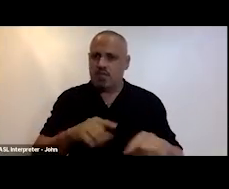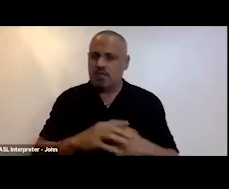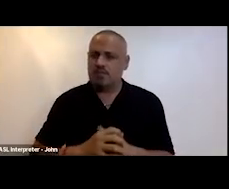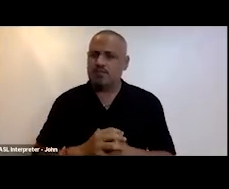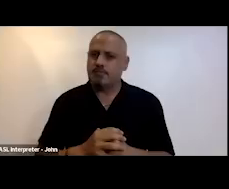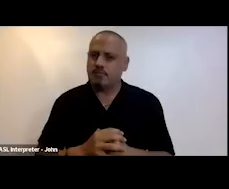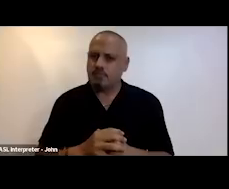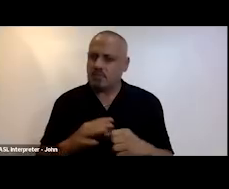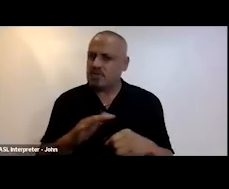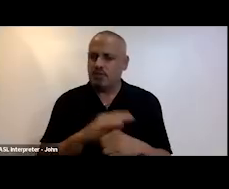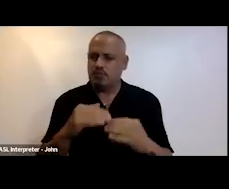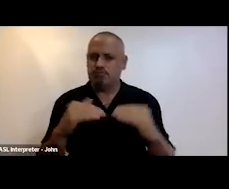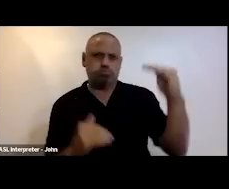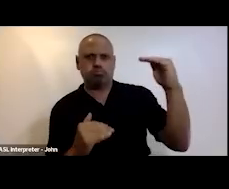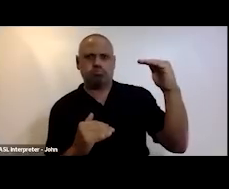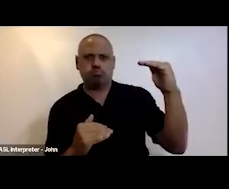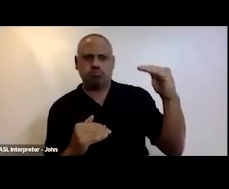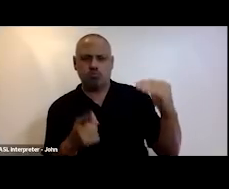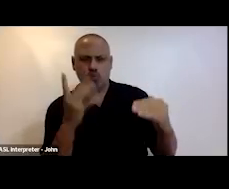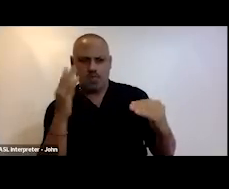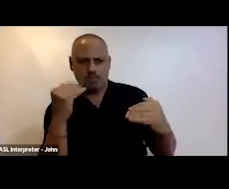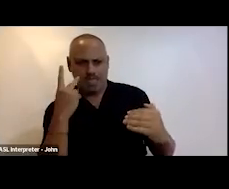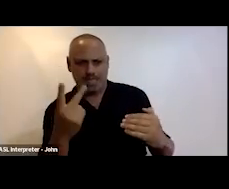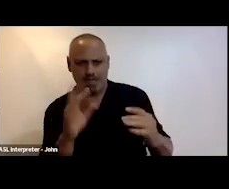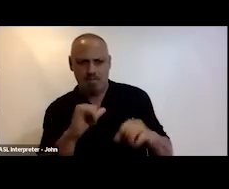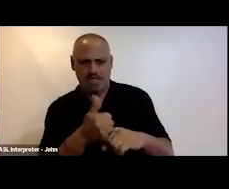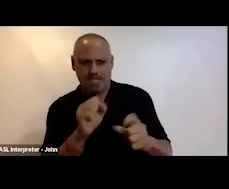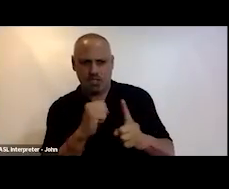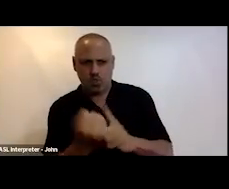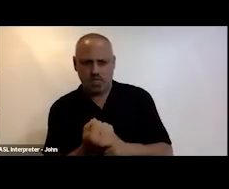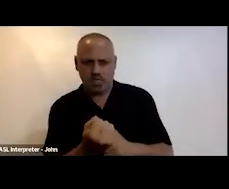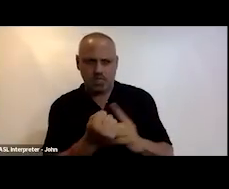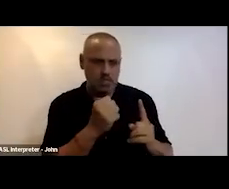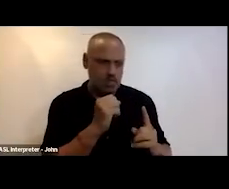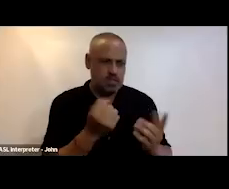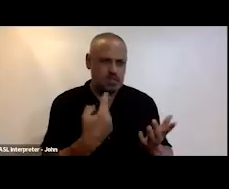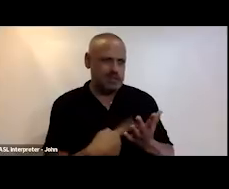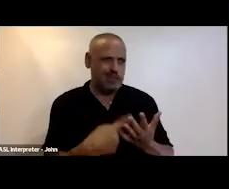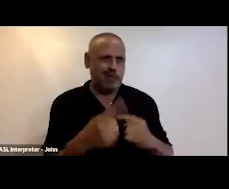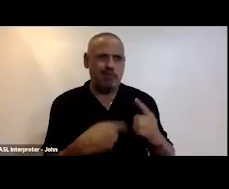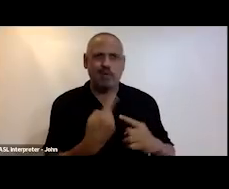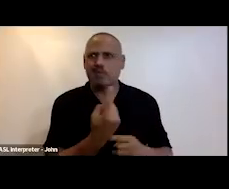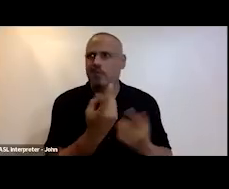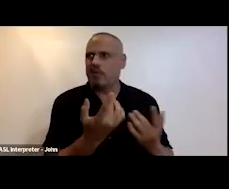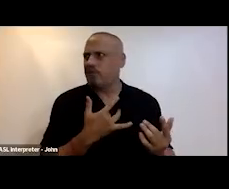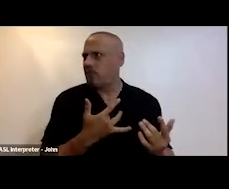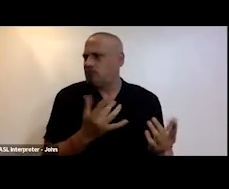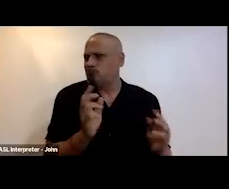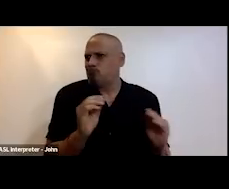completely out of proportion to what you might expect to see based on the situation. You might be talking about something that seems pretty innocuous,